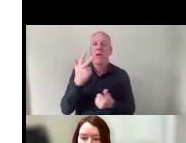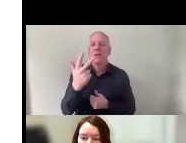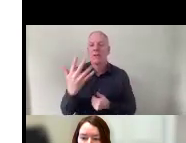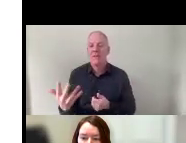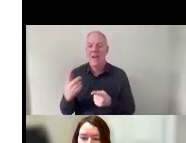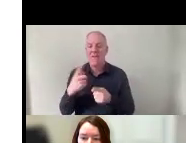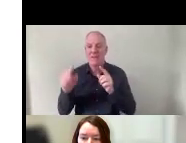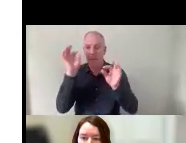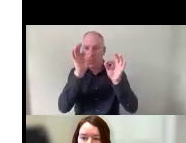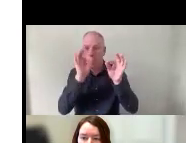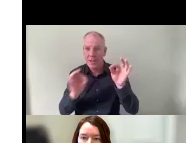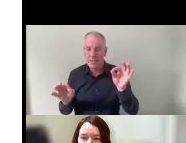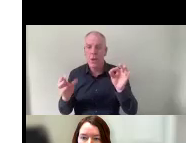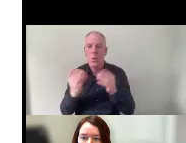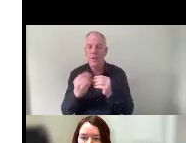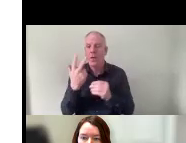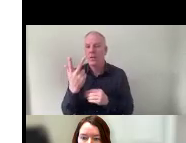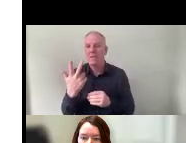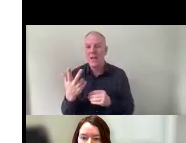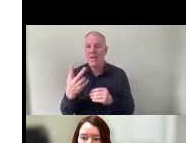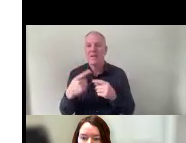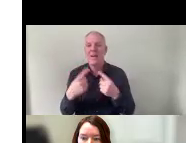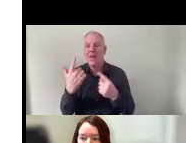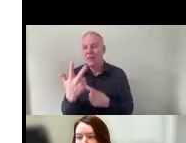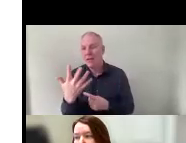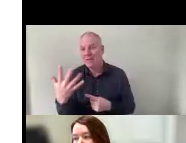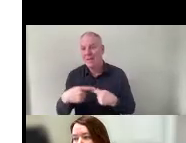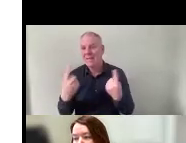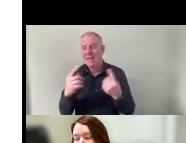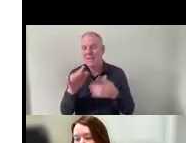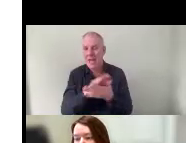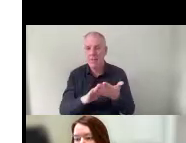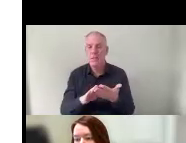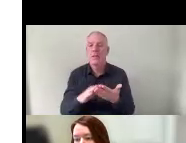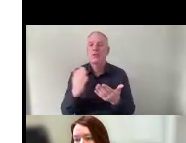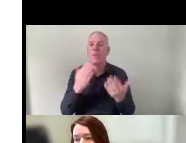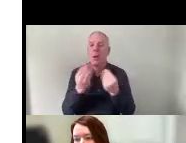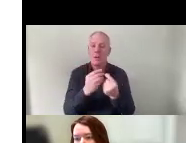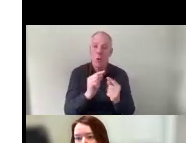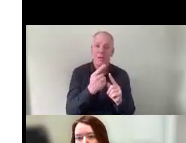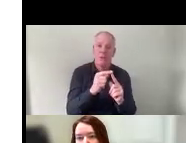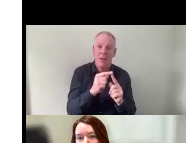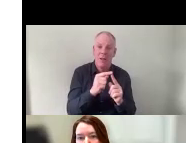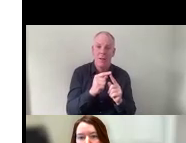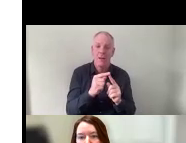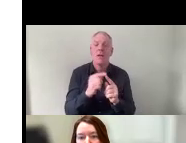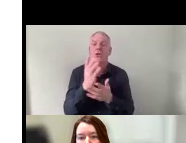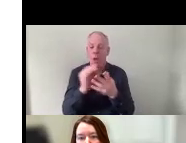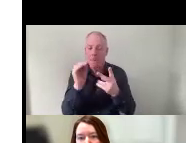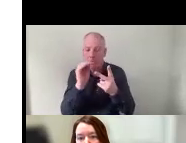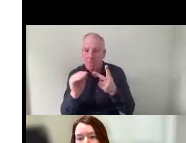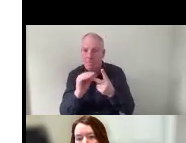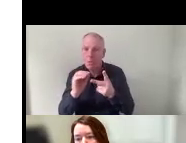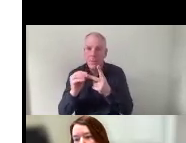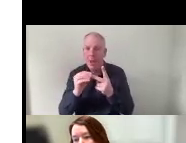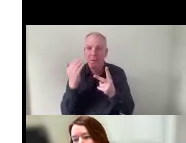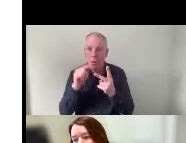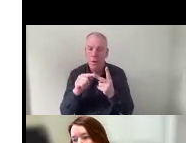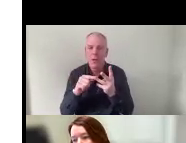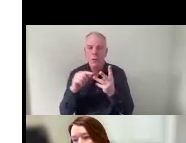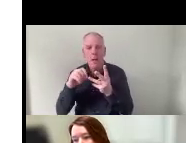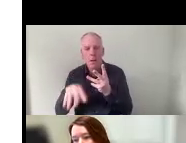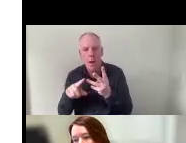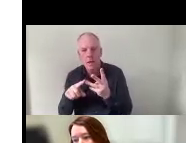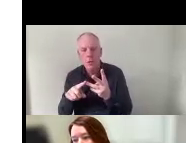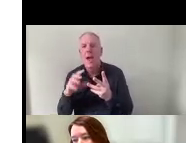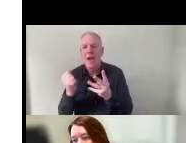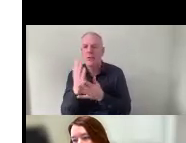corresponding to 35 different areas to compare original areas, areas that were retouched in the past, and area of losses. So we can get a bit of information on the